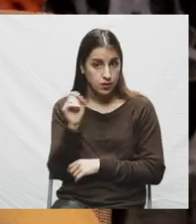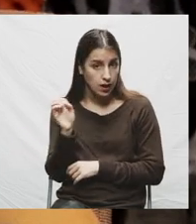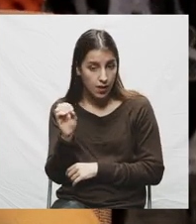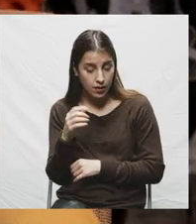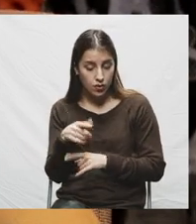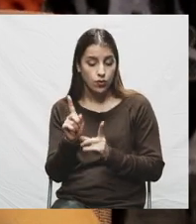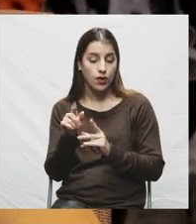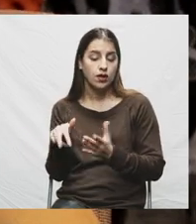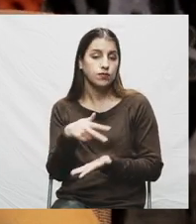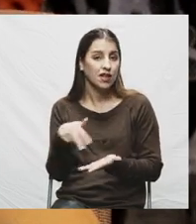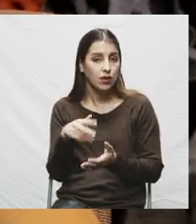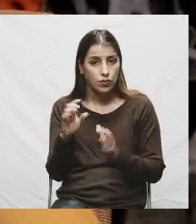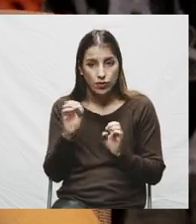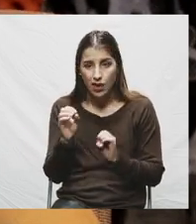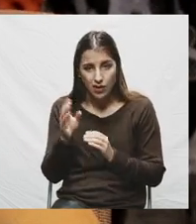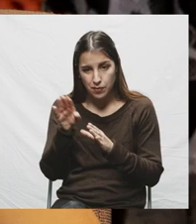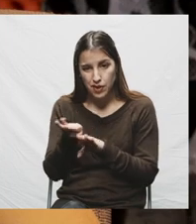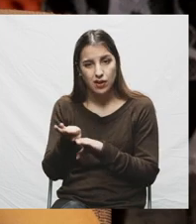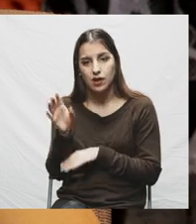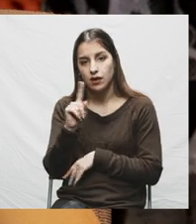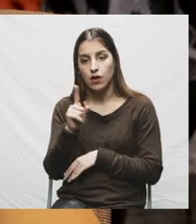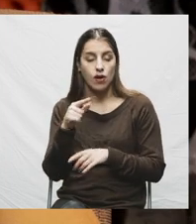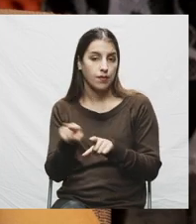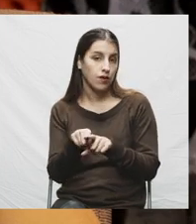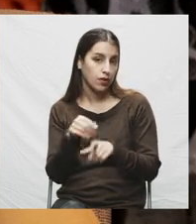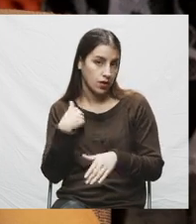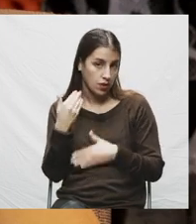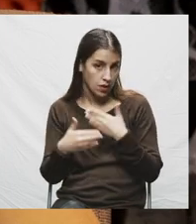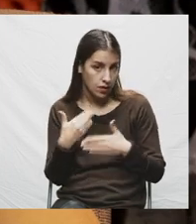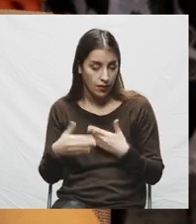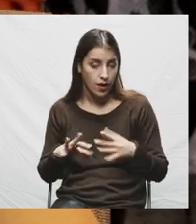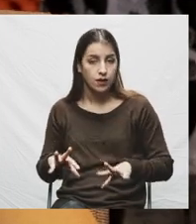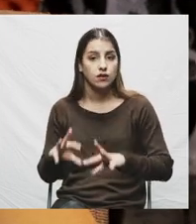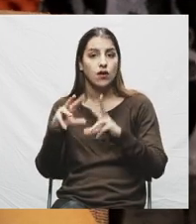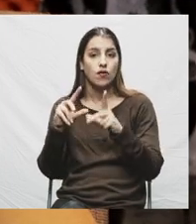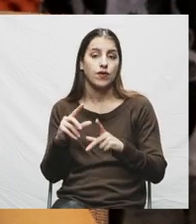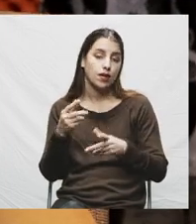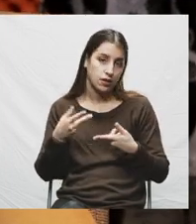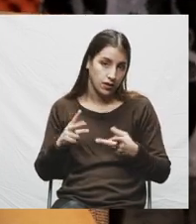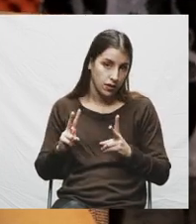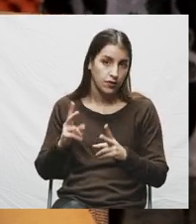It wasn´t to rehearse anything in specific it was just to keep it alive and to develop things around improvisation